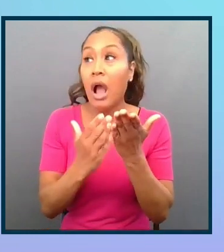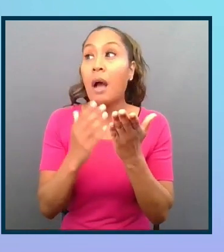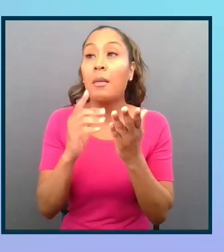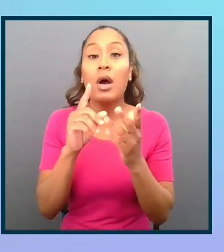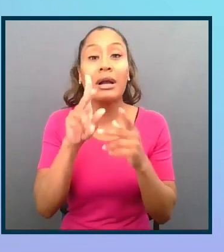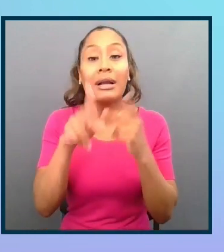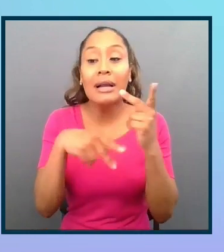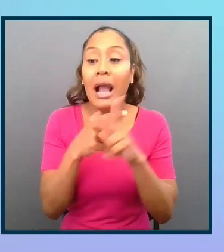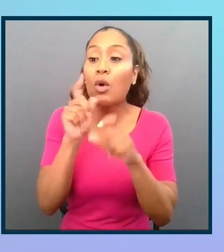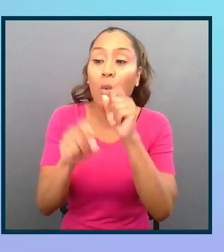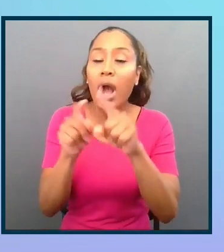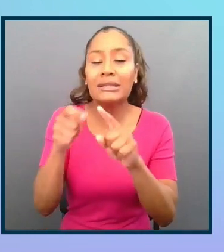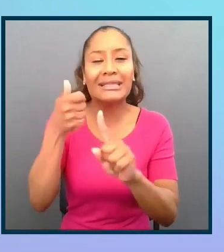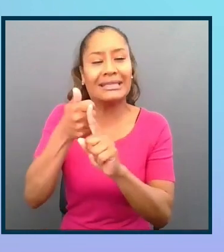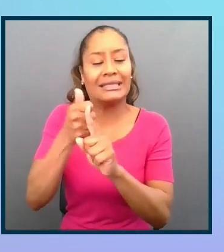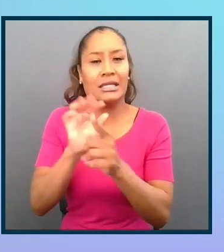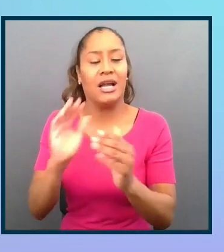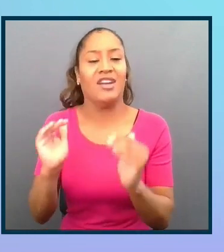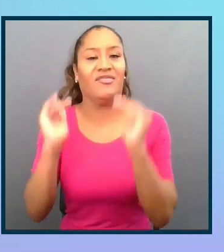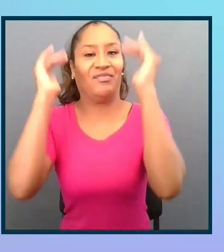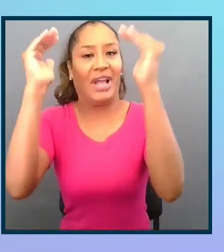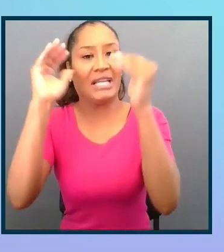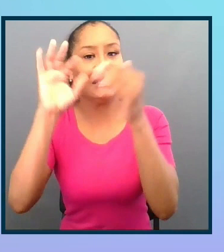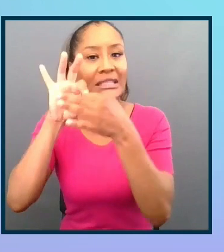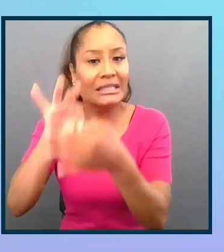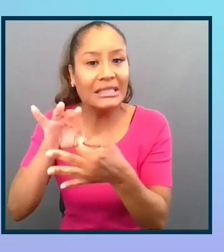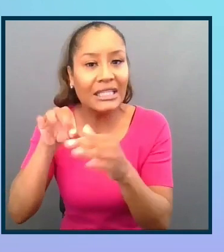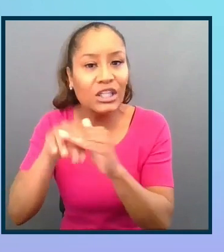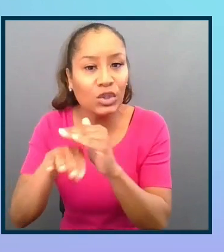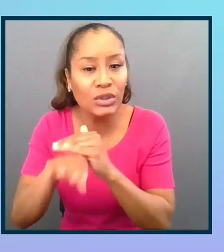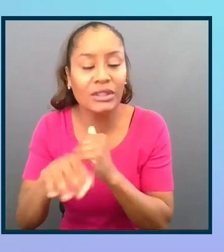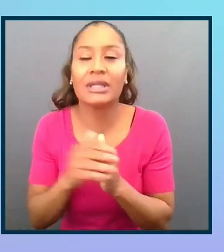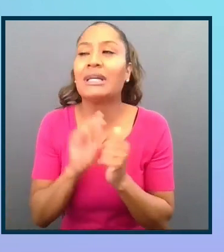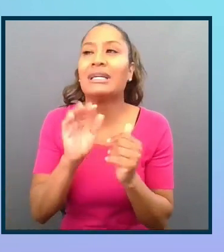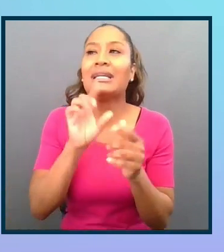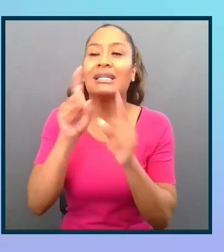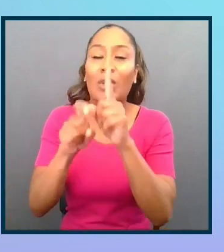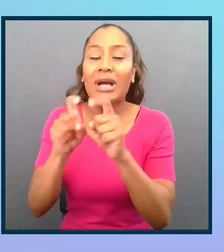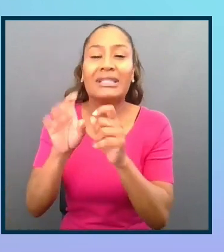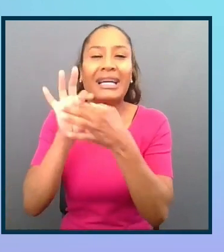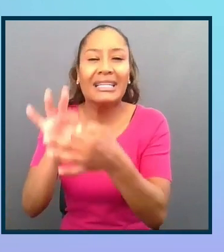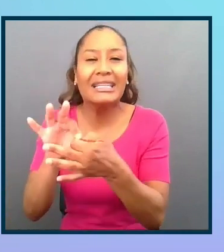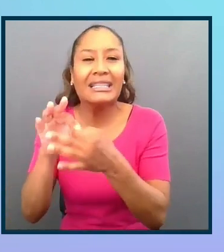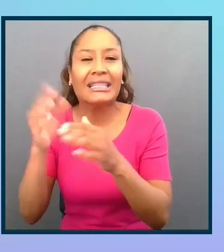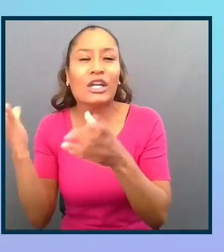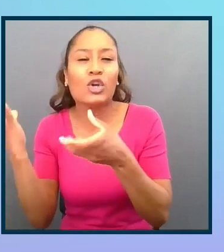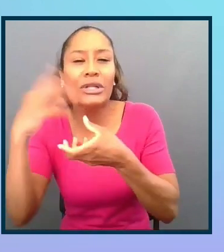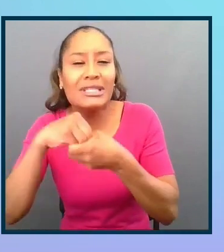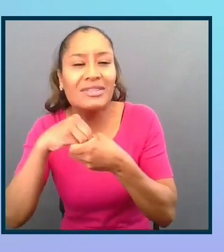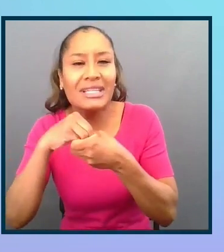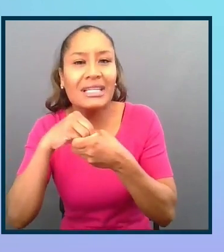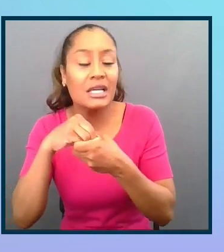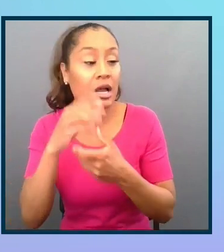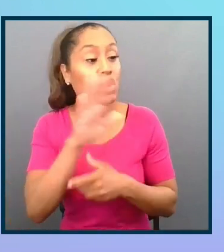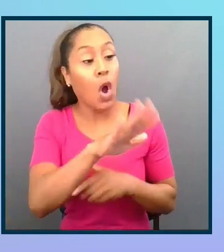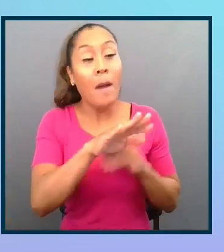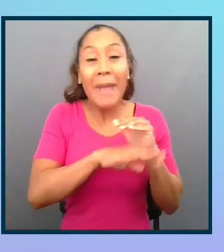and needs, and inclusivity questions and needs that may not always be covered by a baseline set of skills and knowledge.